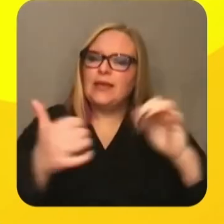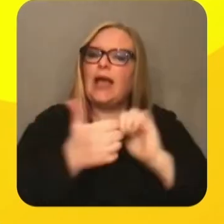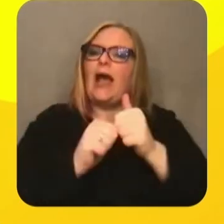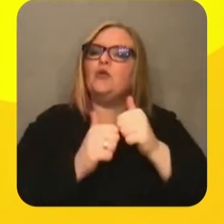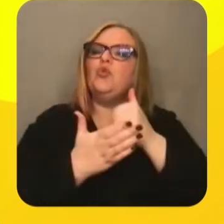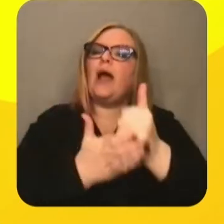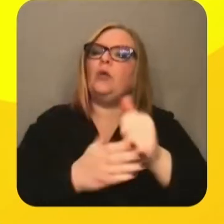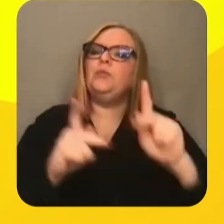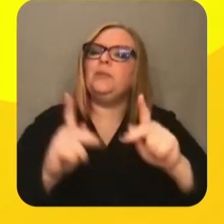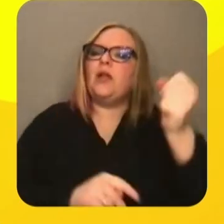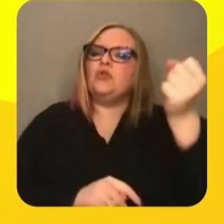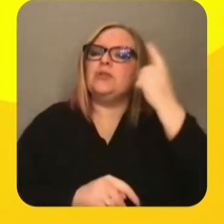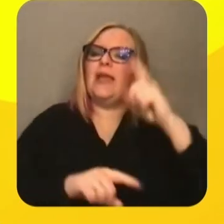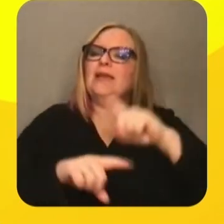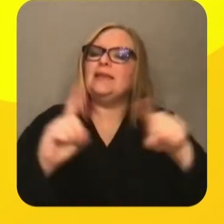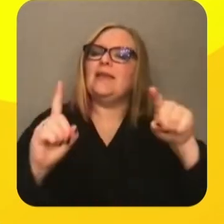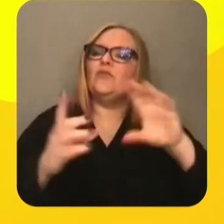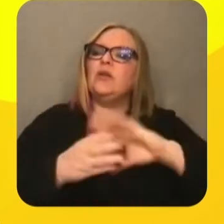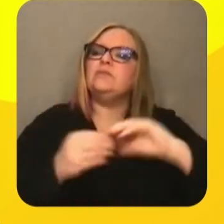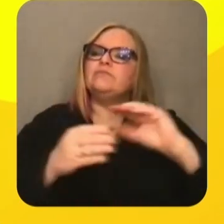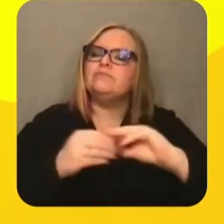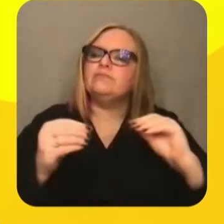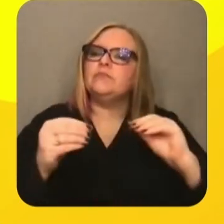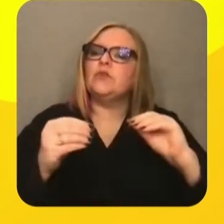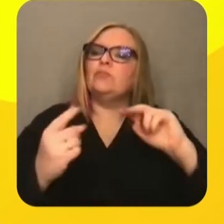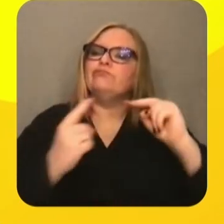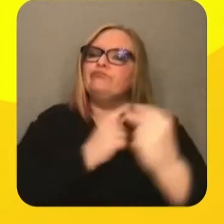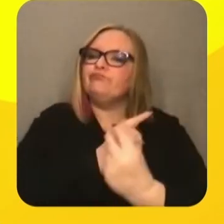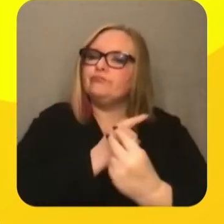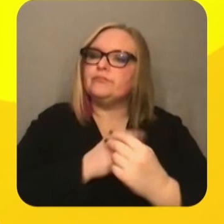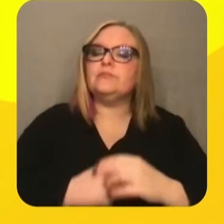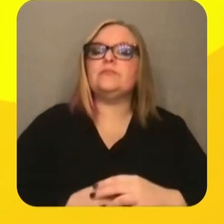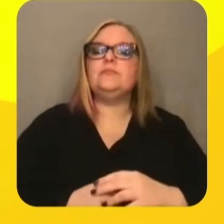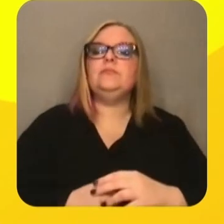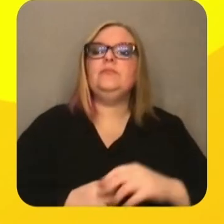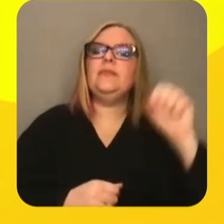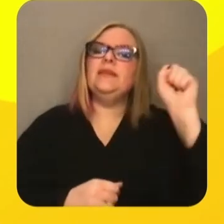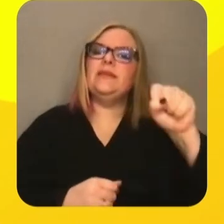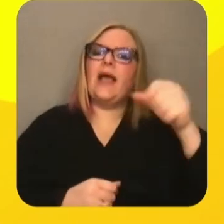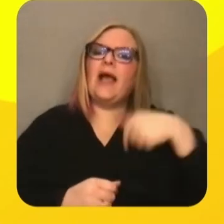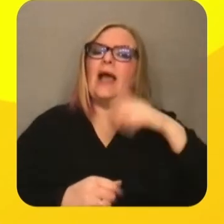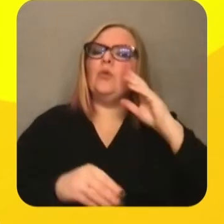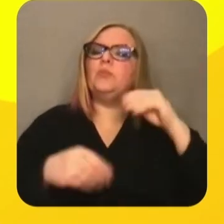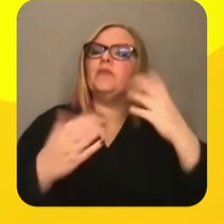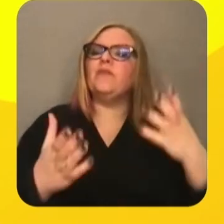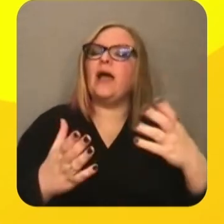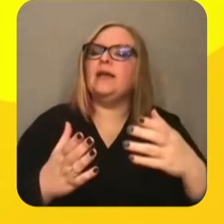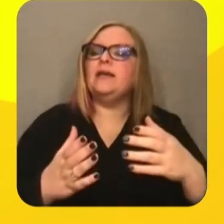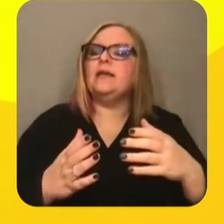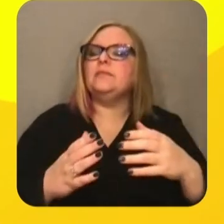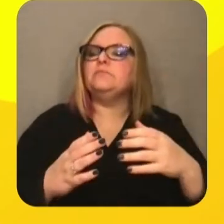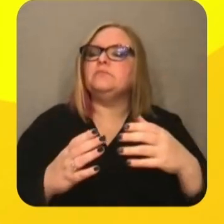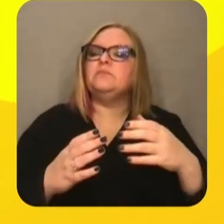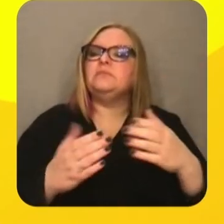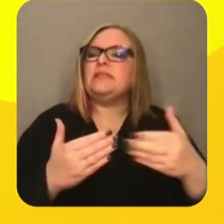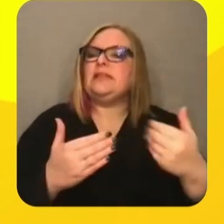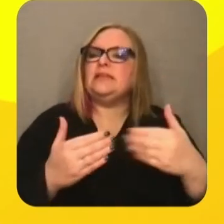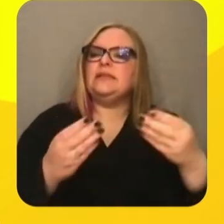or a different side of thinking of things that way? Yeah. I'm just going to give you a very practical solution or maybe a practical